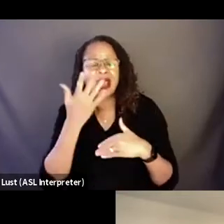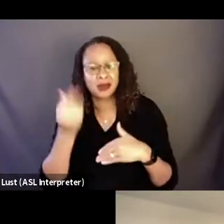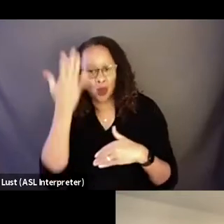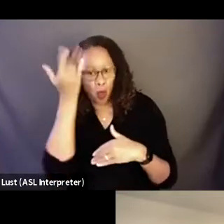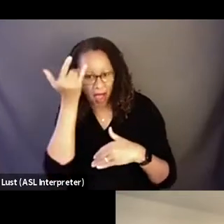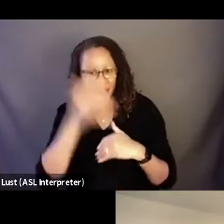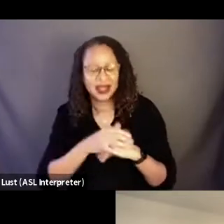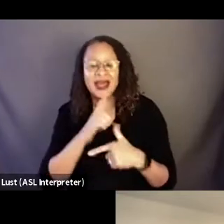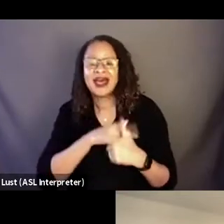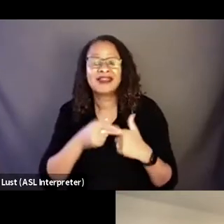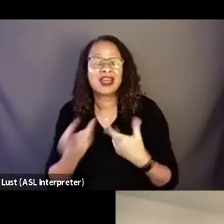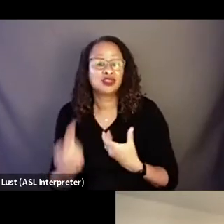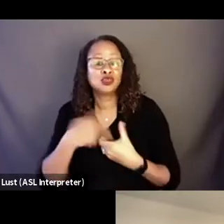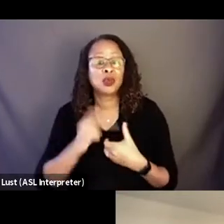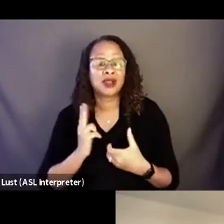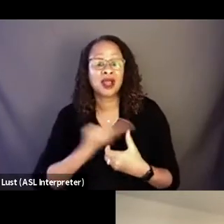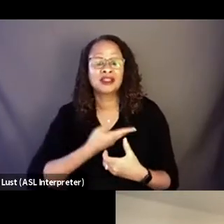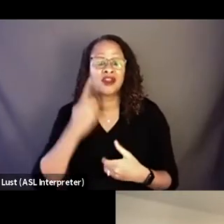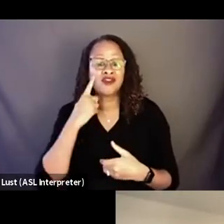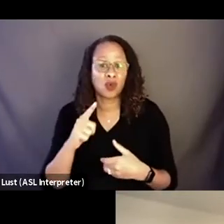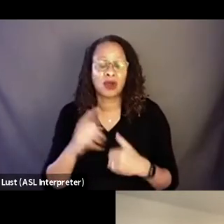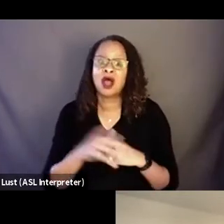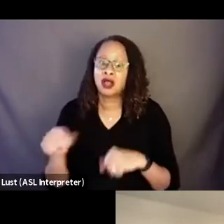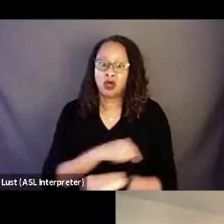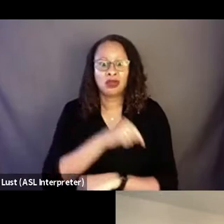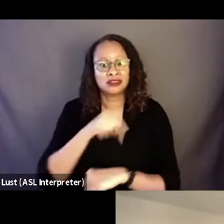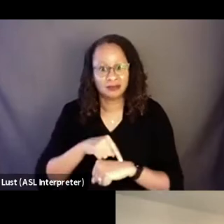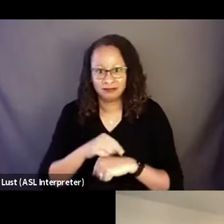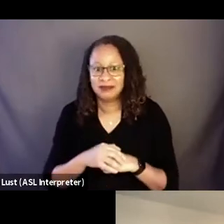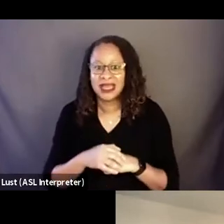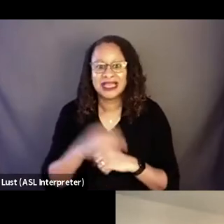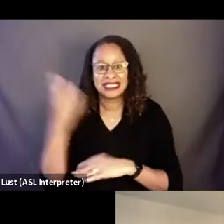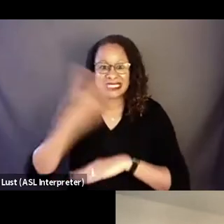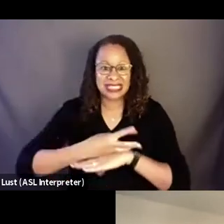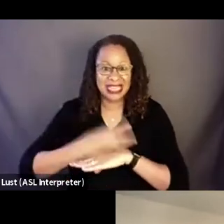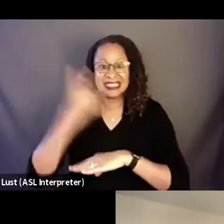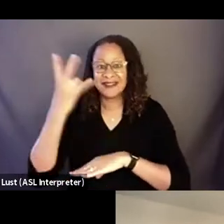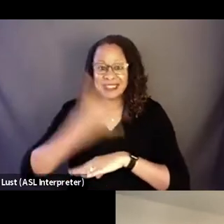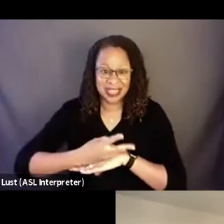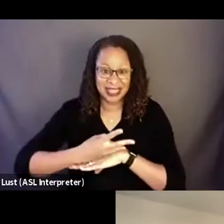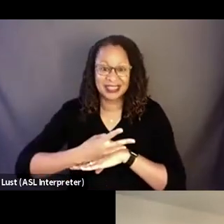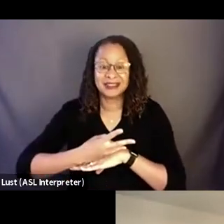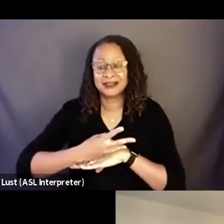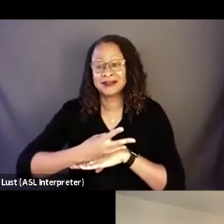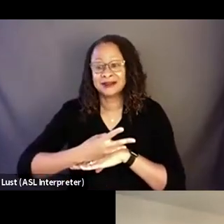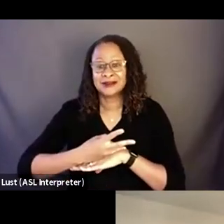And then they joined us for a lengthy, I think six day or seven day blue screen shoot,